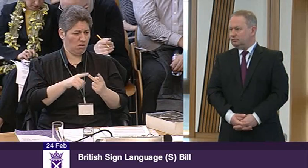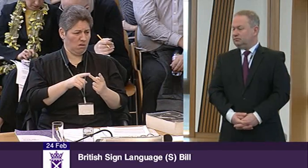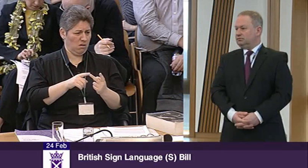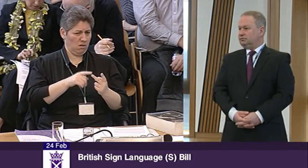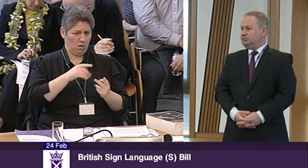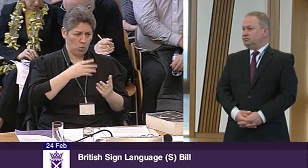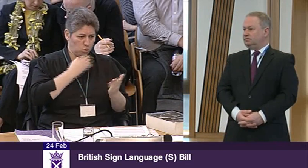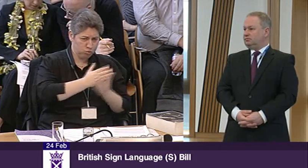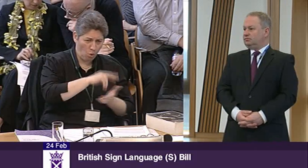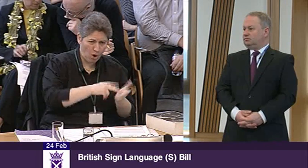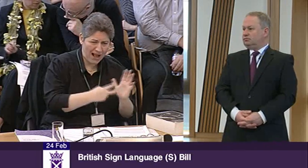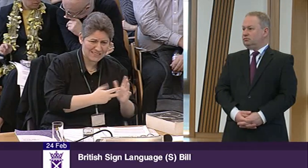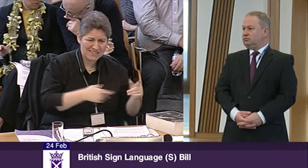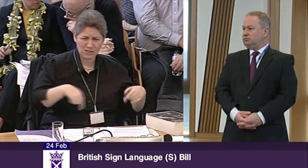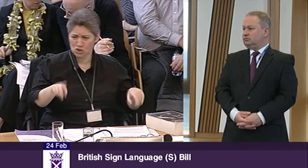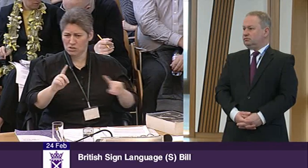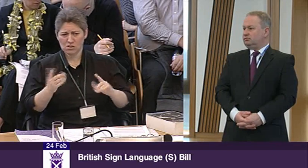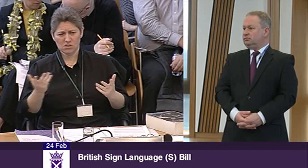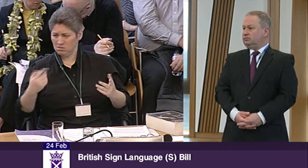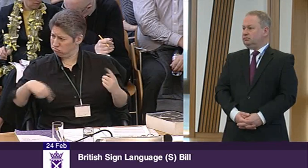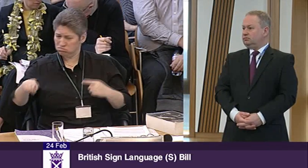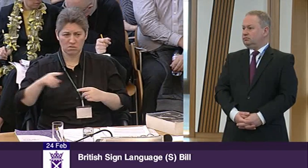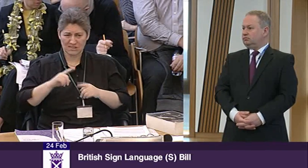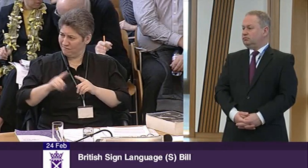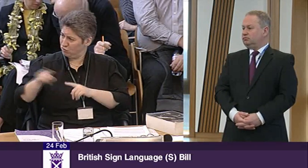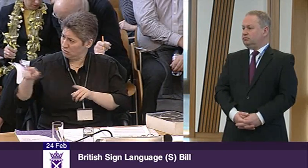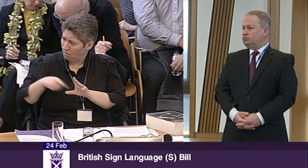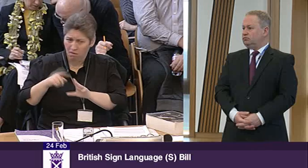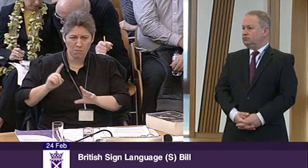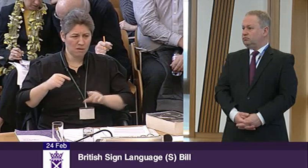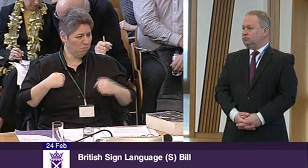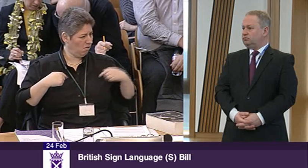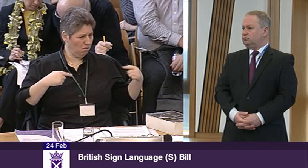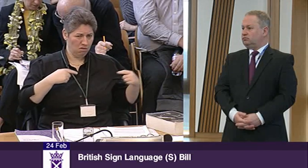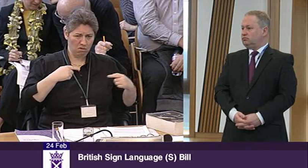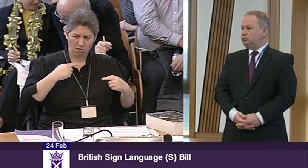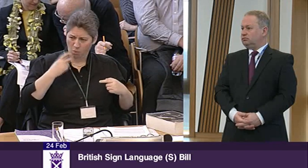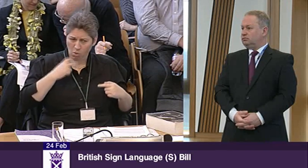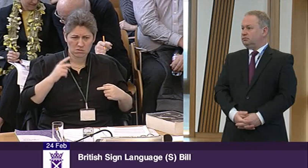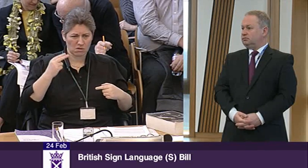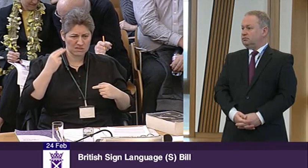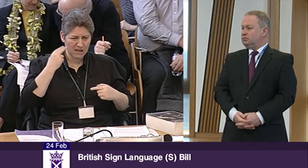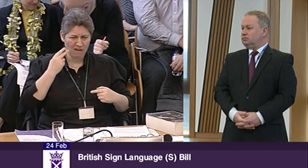to reinvent the wheel constantly and there are good, cost-effective ways for the Government